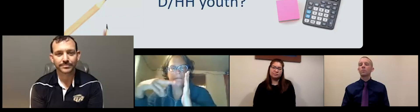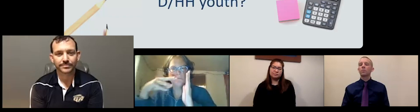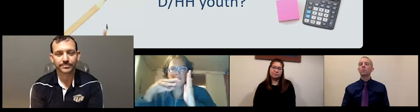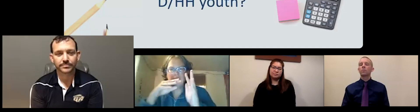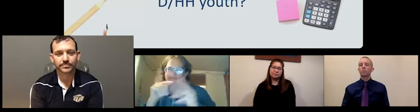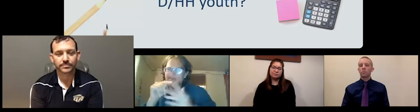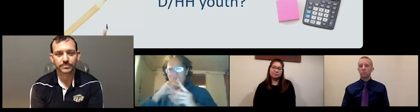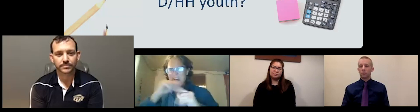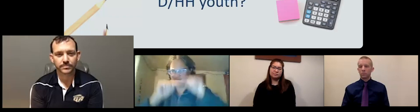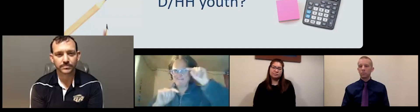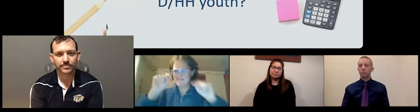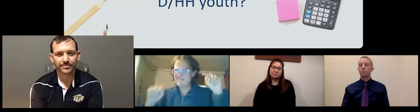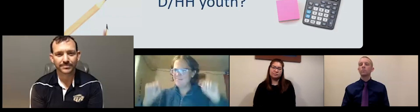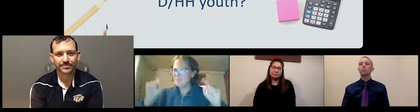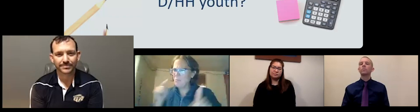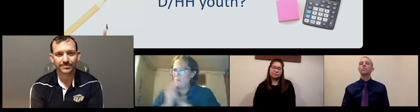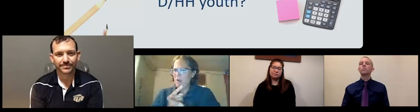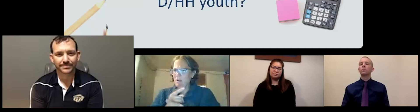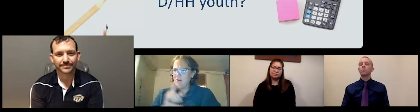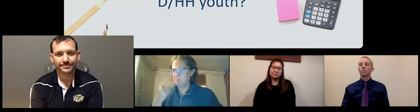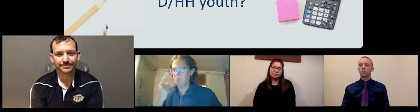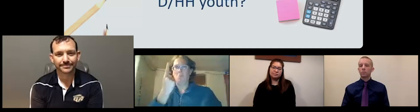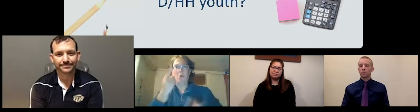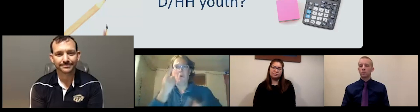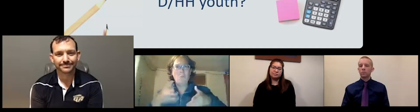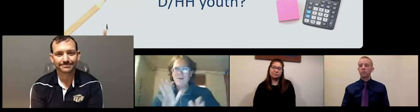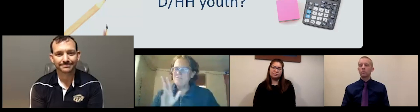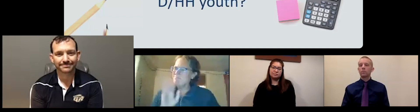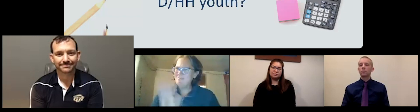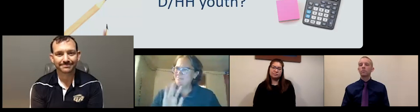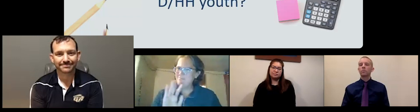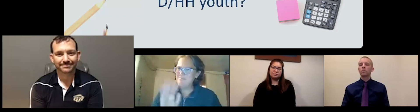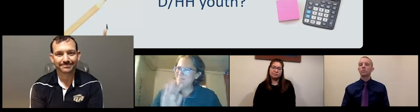Really, it varies. There’s no one right way.